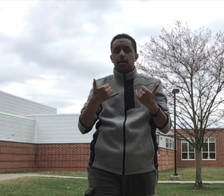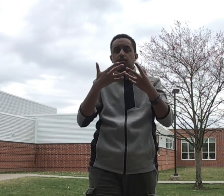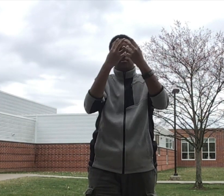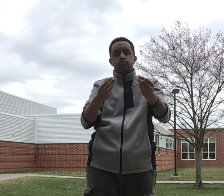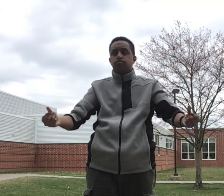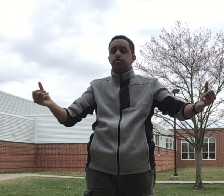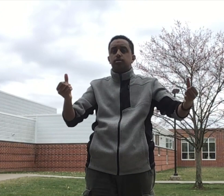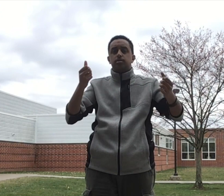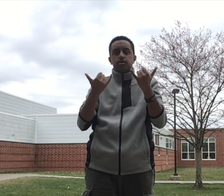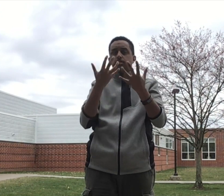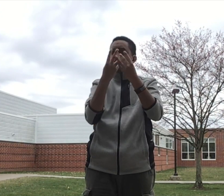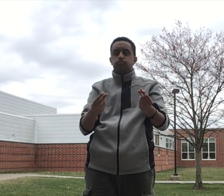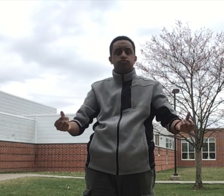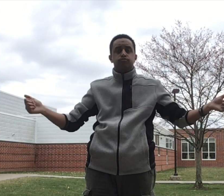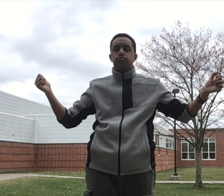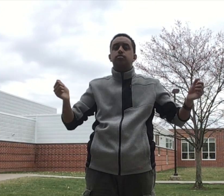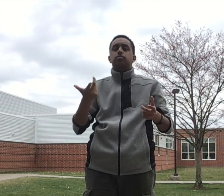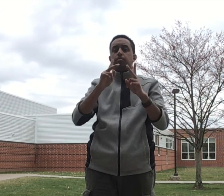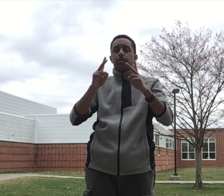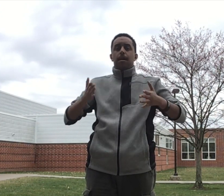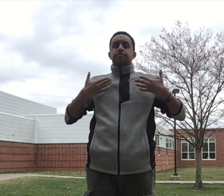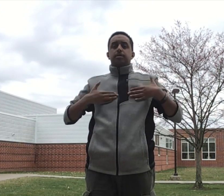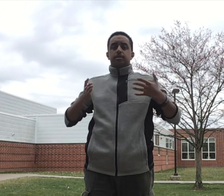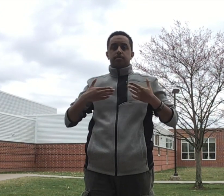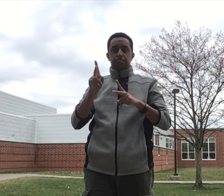they were relieved. They were able to tell everyone that everything had been solved